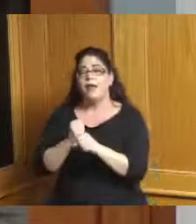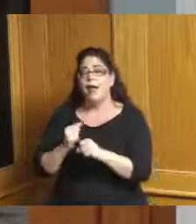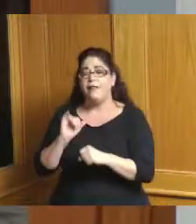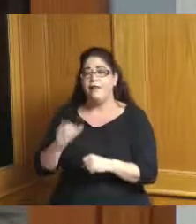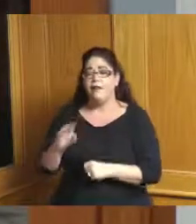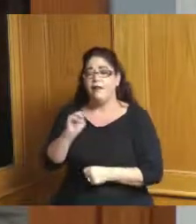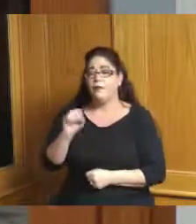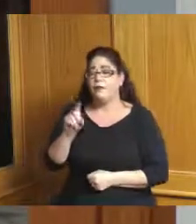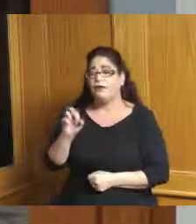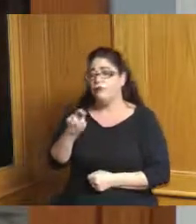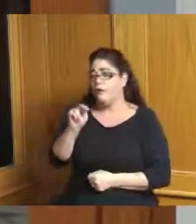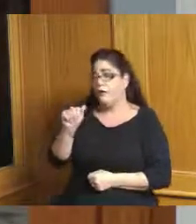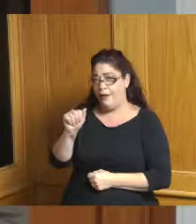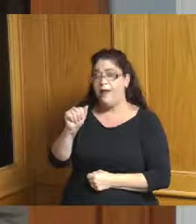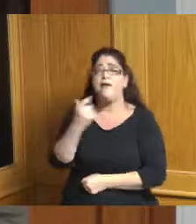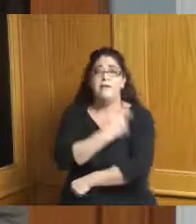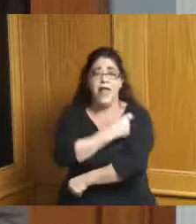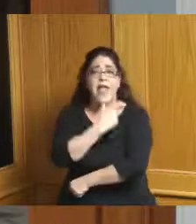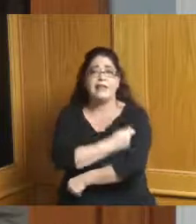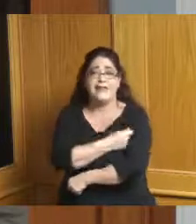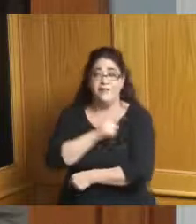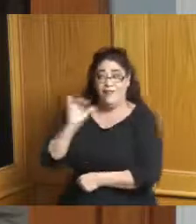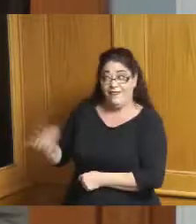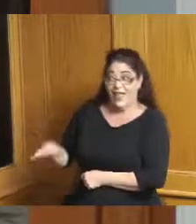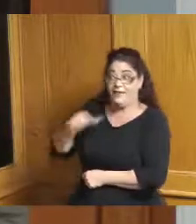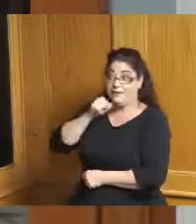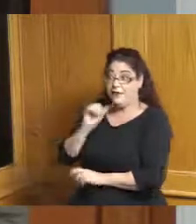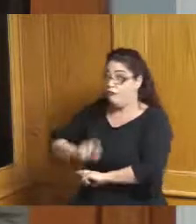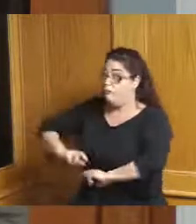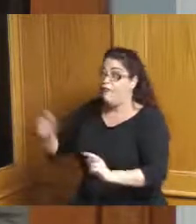those schools to wait a little bit longer until modern is recommended for the booster